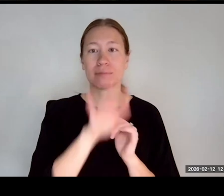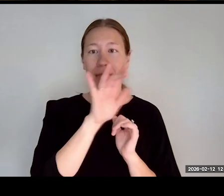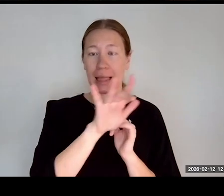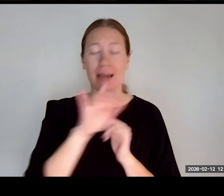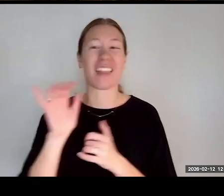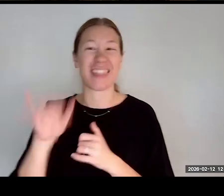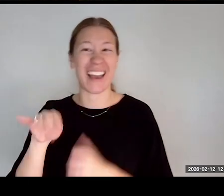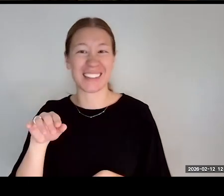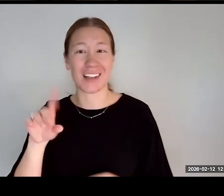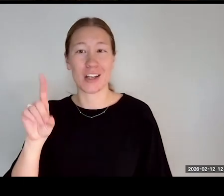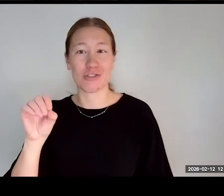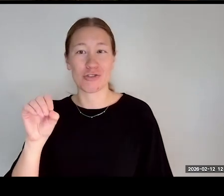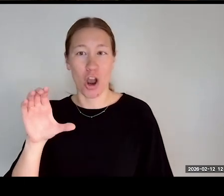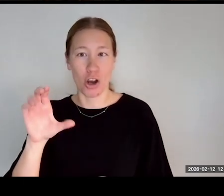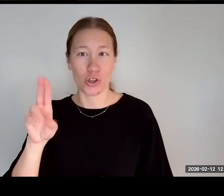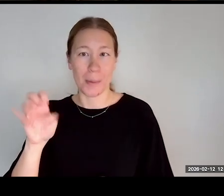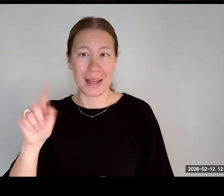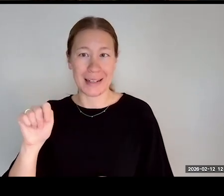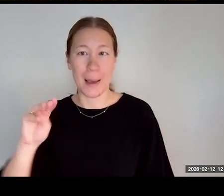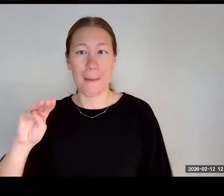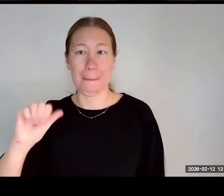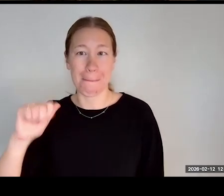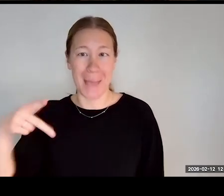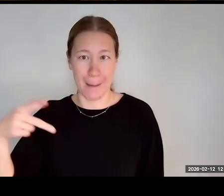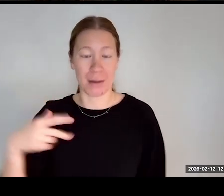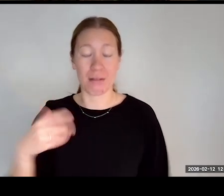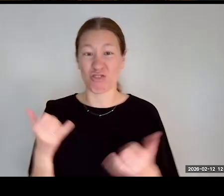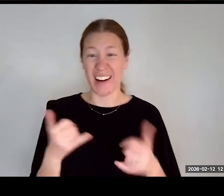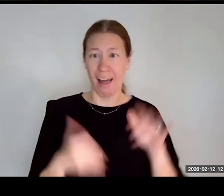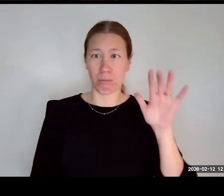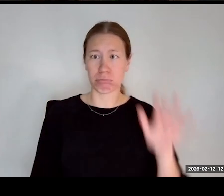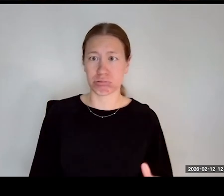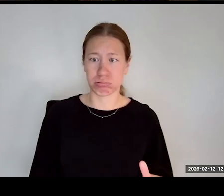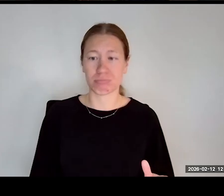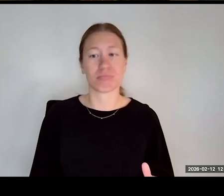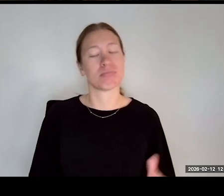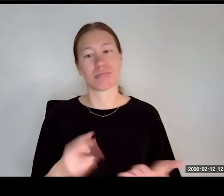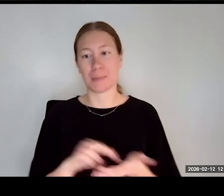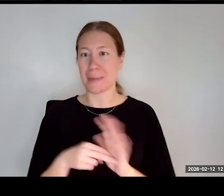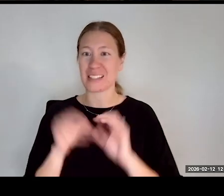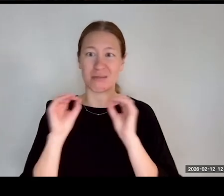that means I have no defined headings in my document and that's gonna be a problem for navigation. So let's define some headings together.